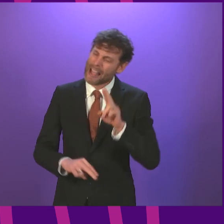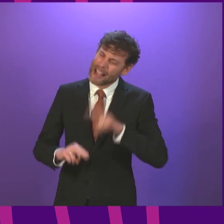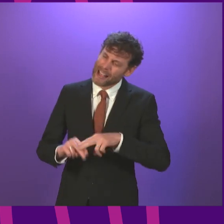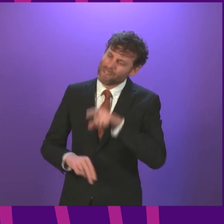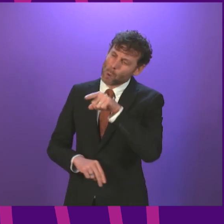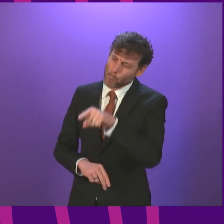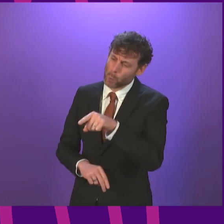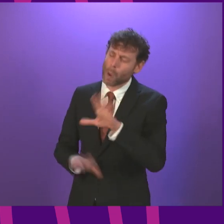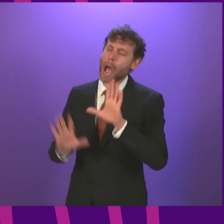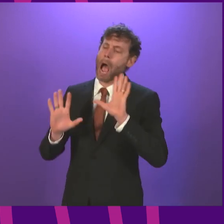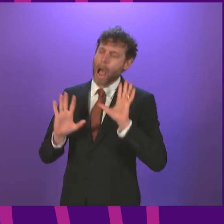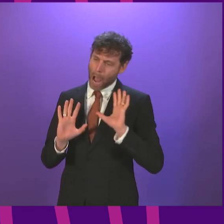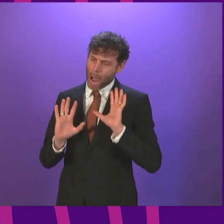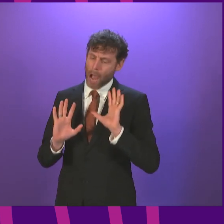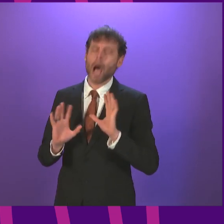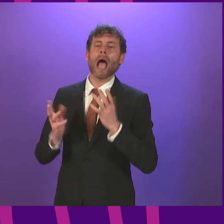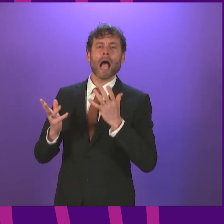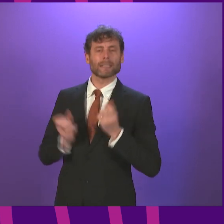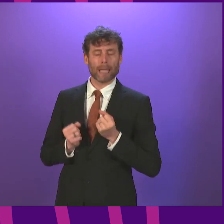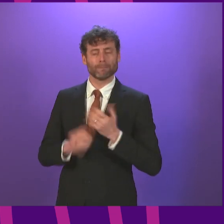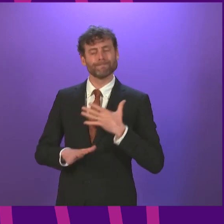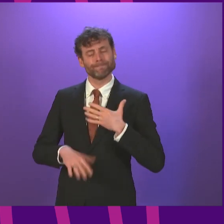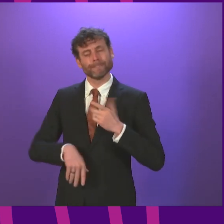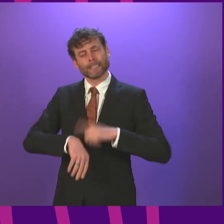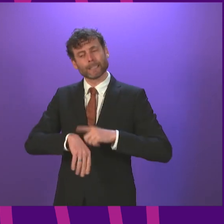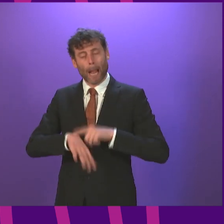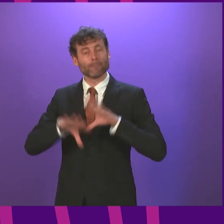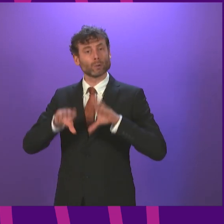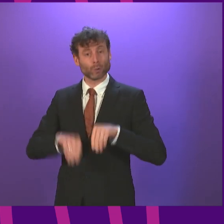thousands of pounds would have been saved. Why did the First Minister think that she